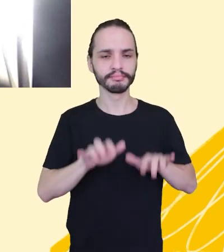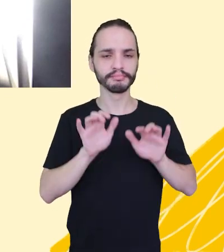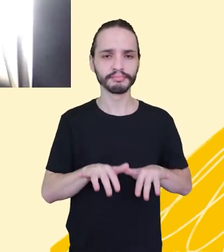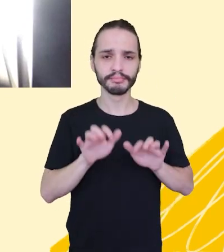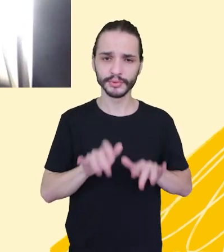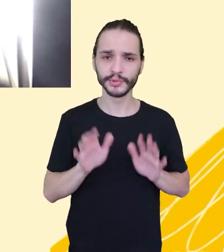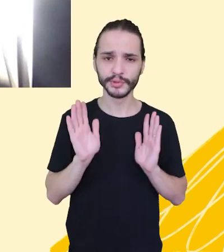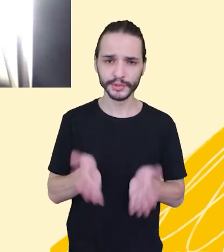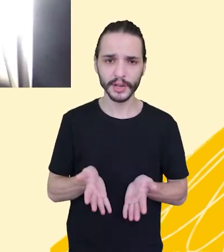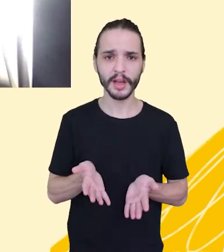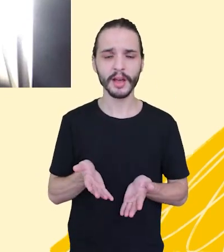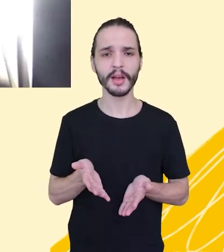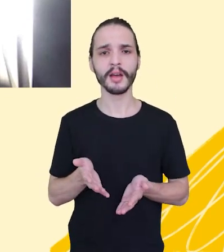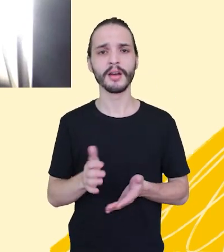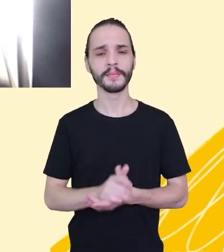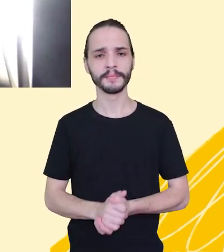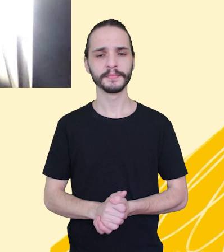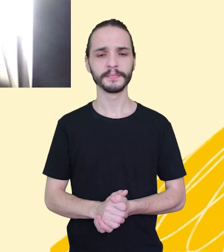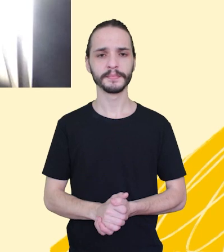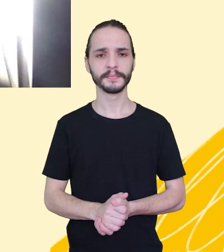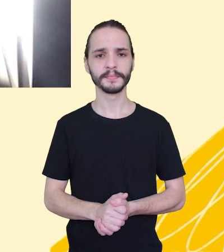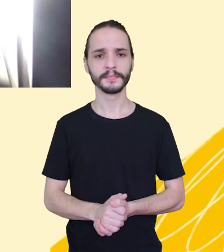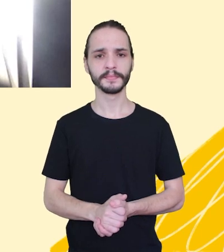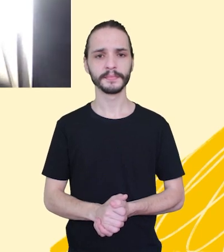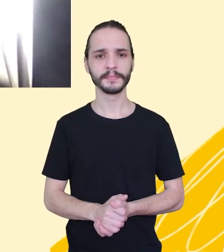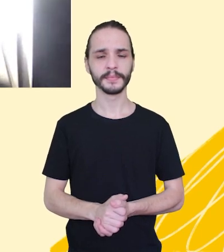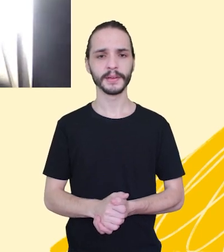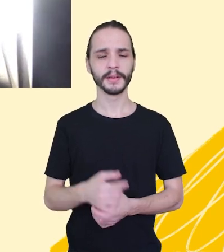I thought about writing a script, because I saw films, but...